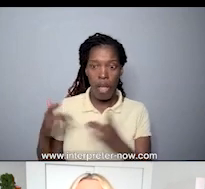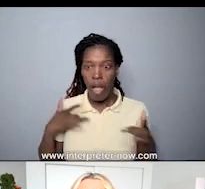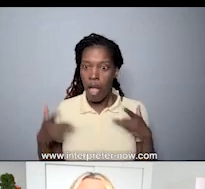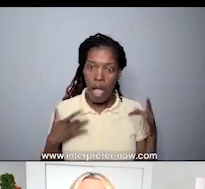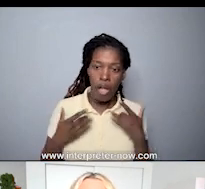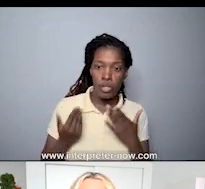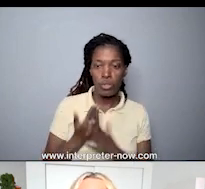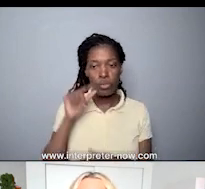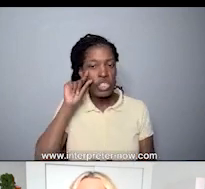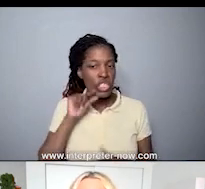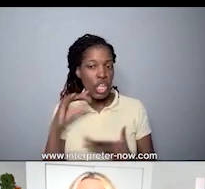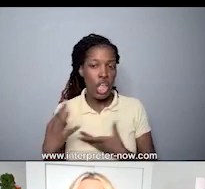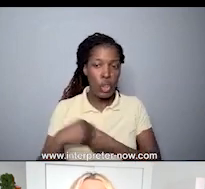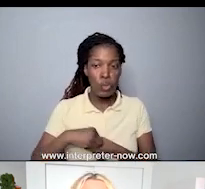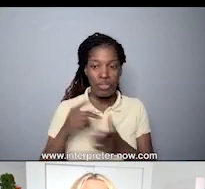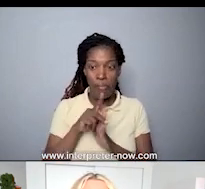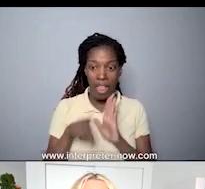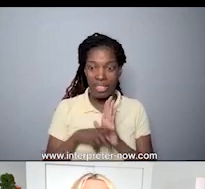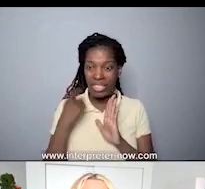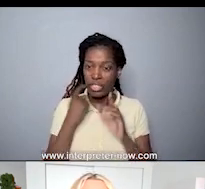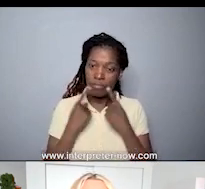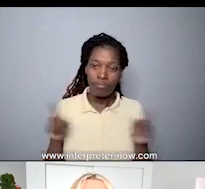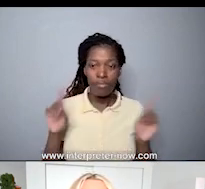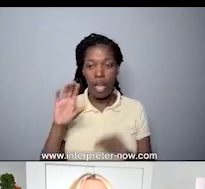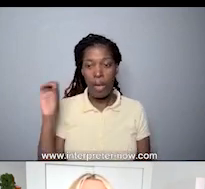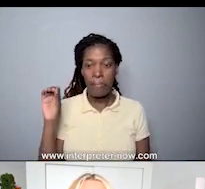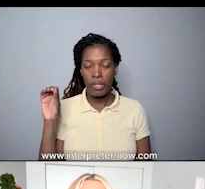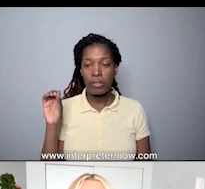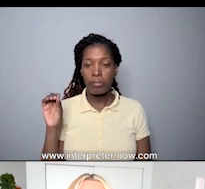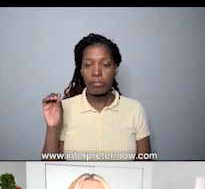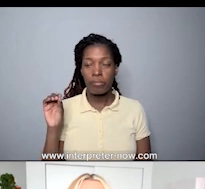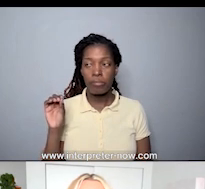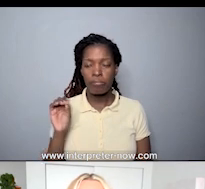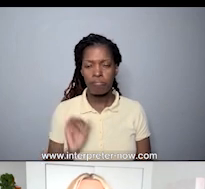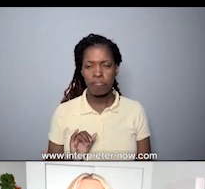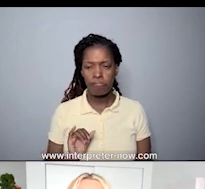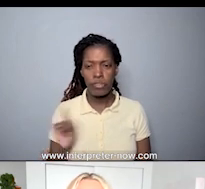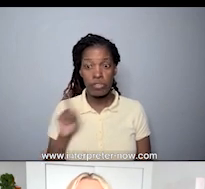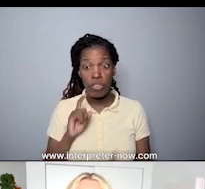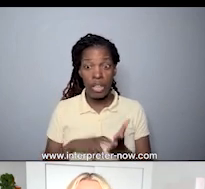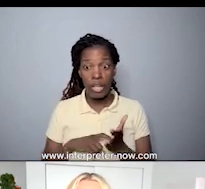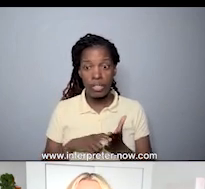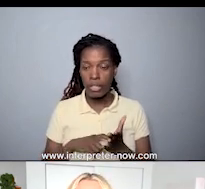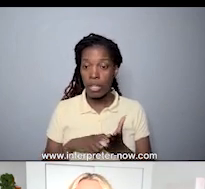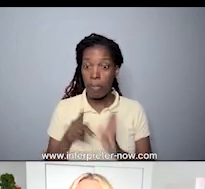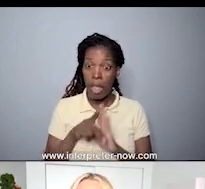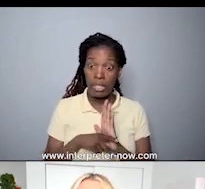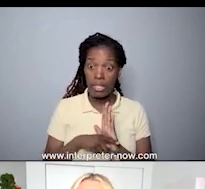inclusion policy announced in the company, and then she realized that the policy is optional and there's no accountability.